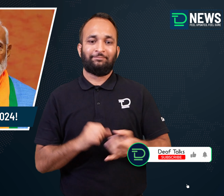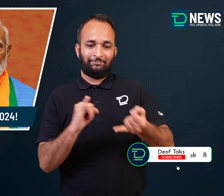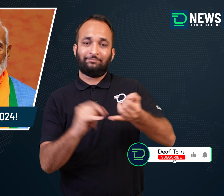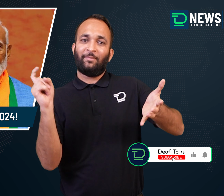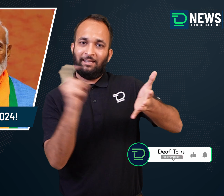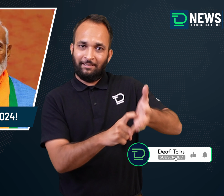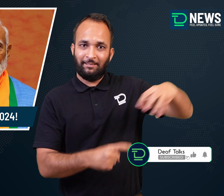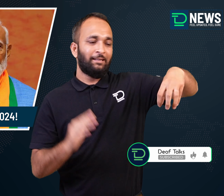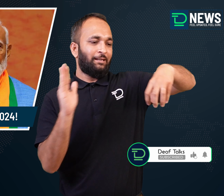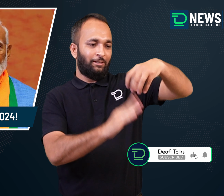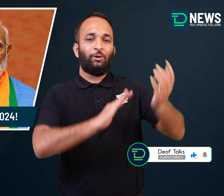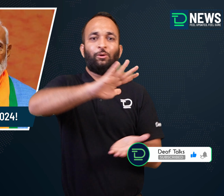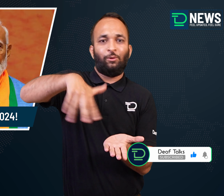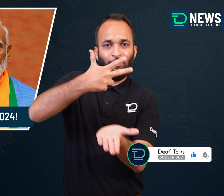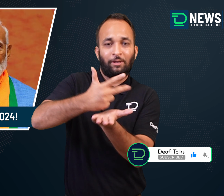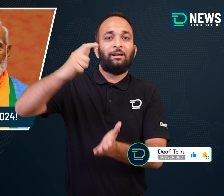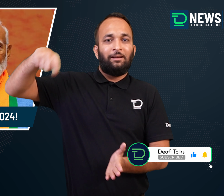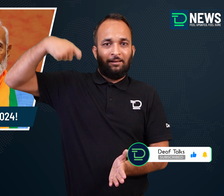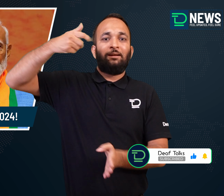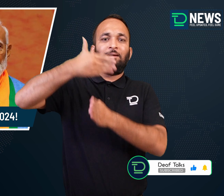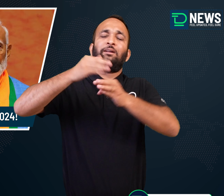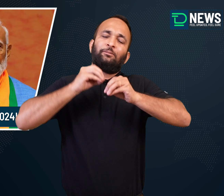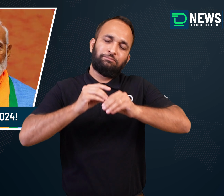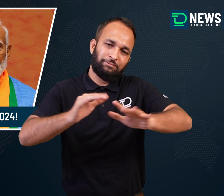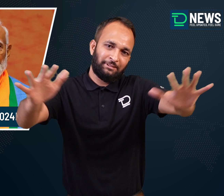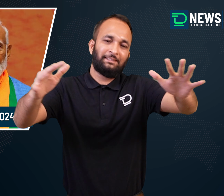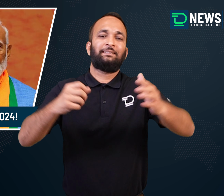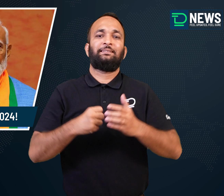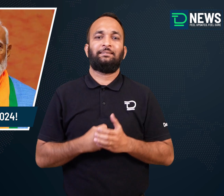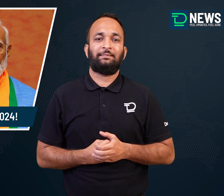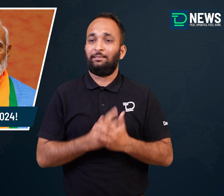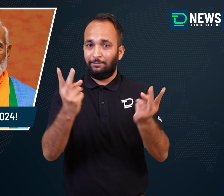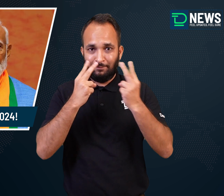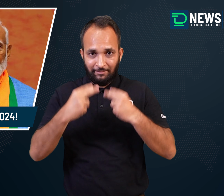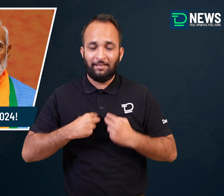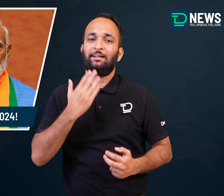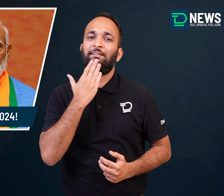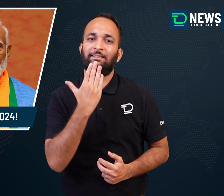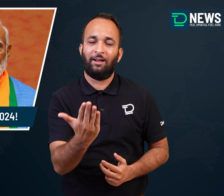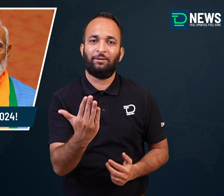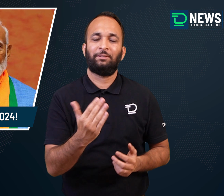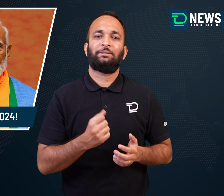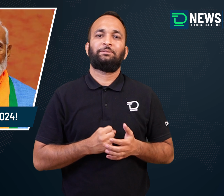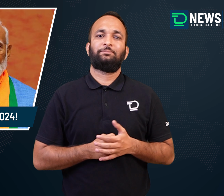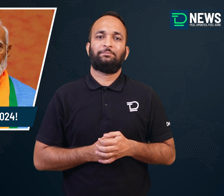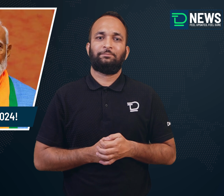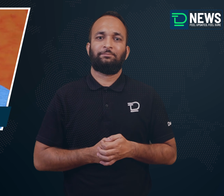Subscribe to Deaf Talks and Thanks for watching.